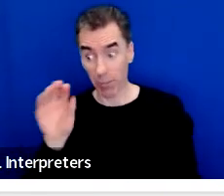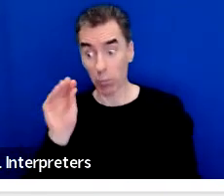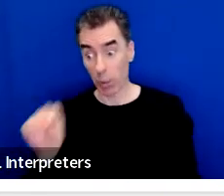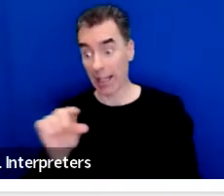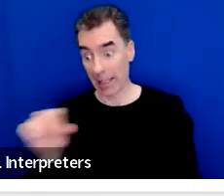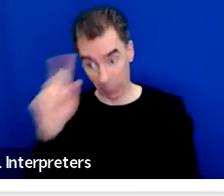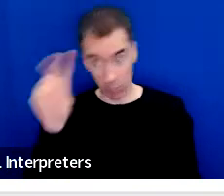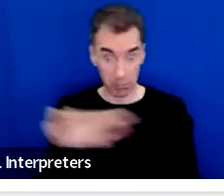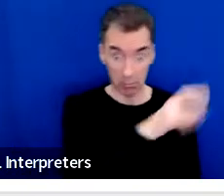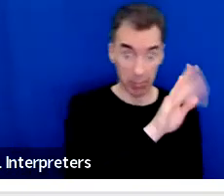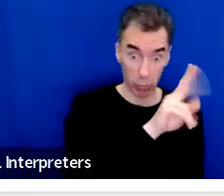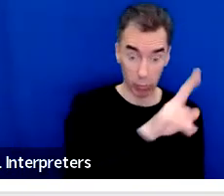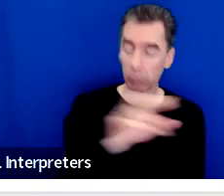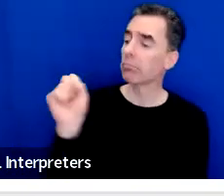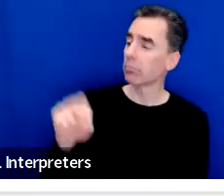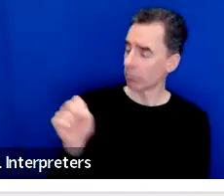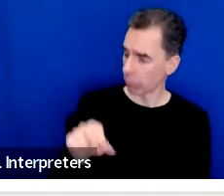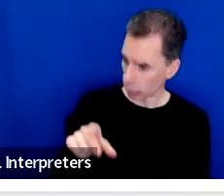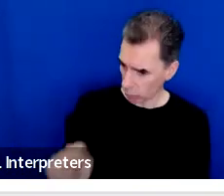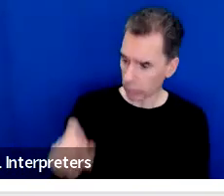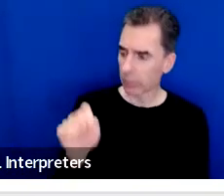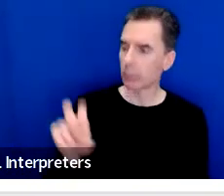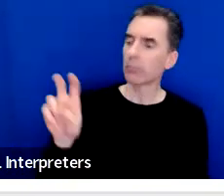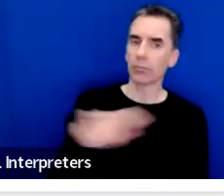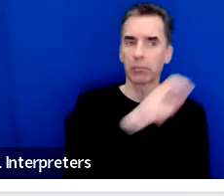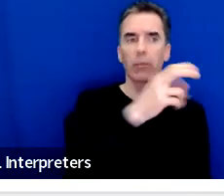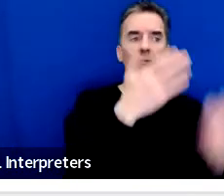you can link directly to the library. Okay.